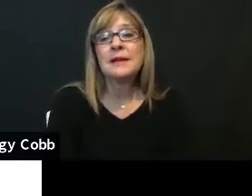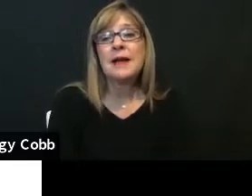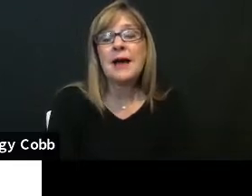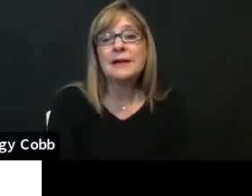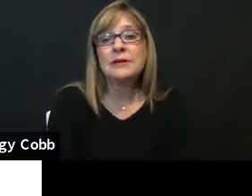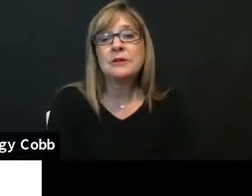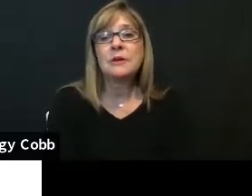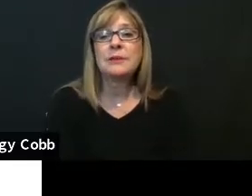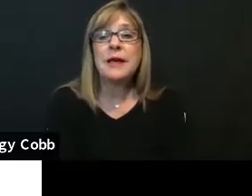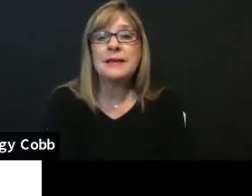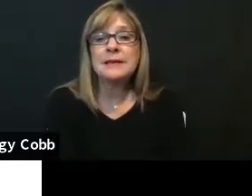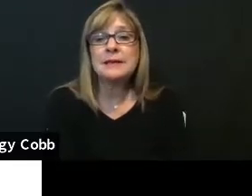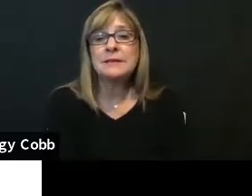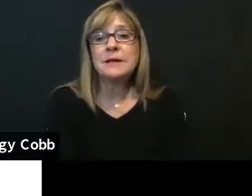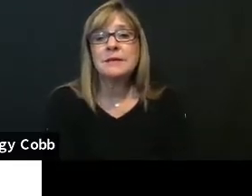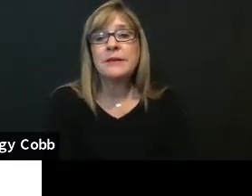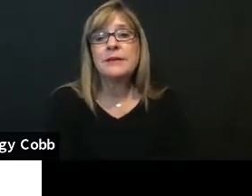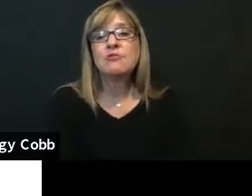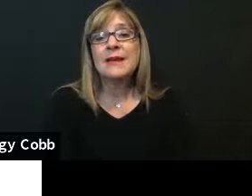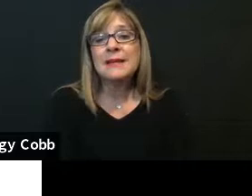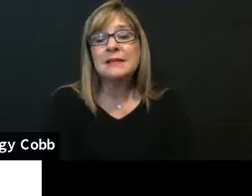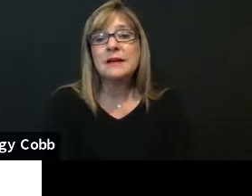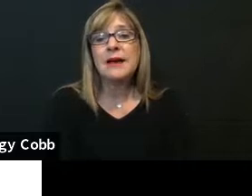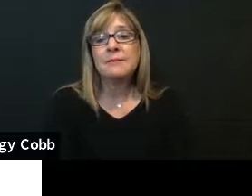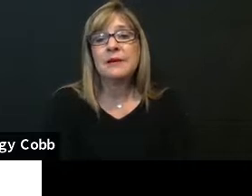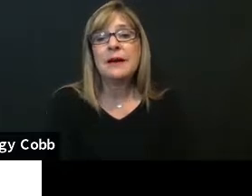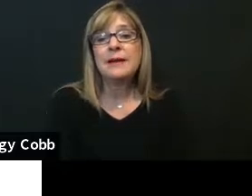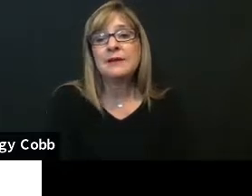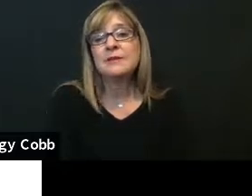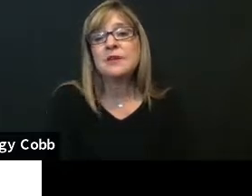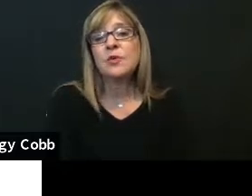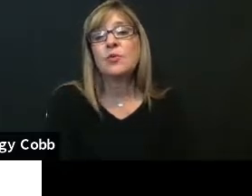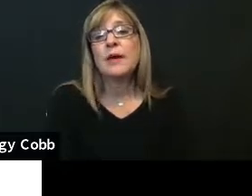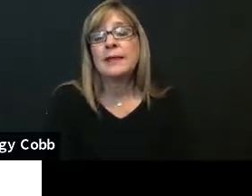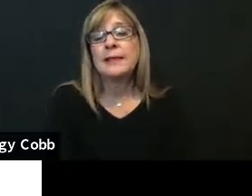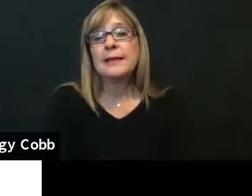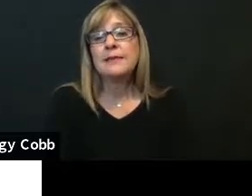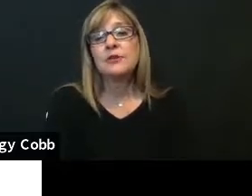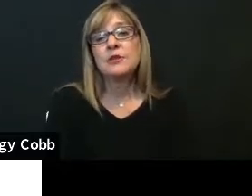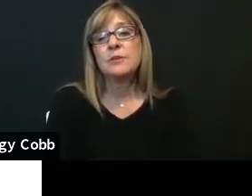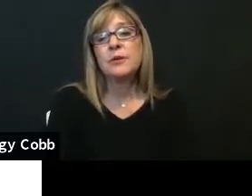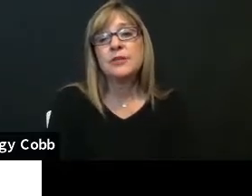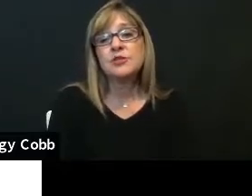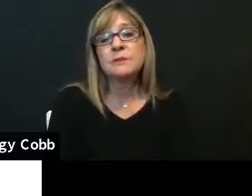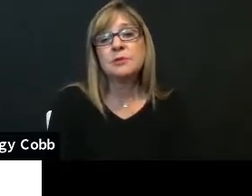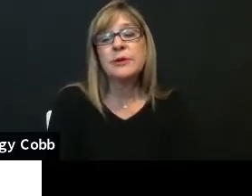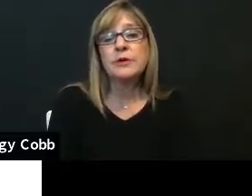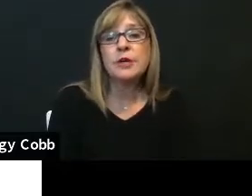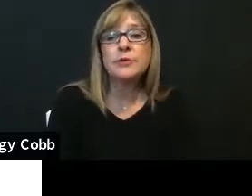Getting hired, applying, being ready to be hired so letting their potential employer know